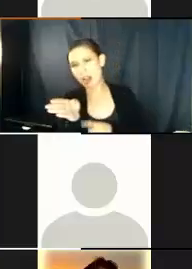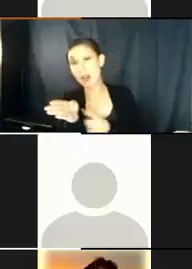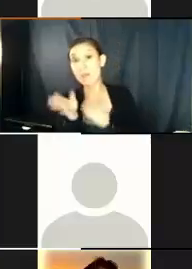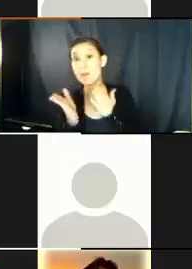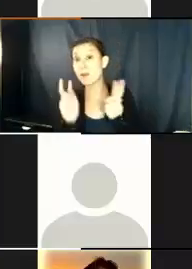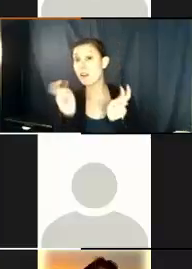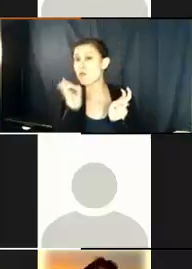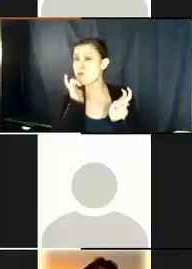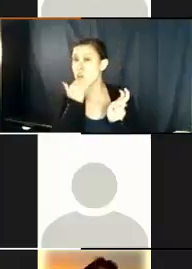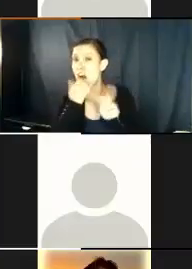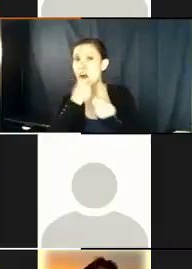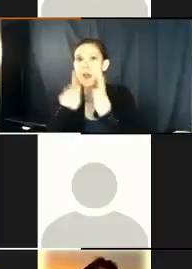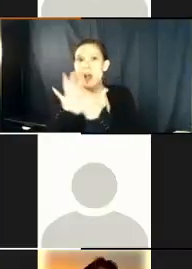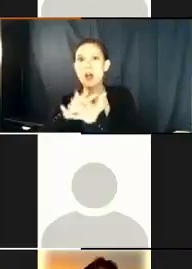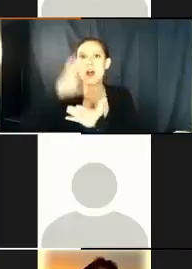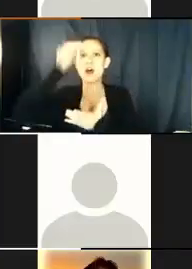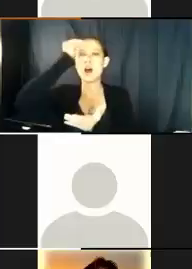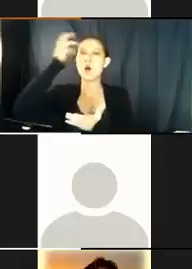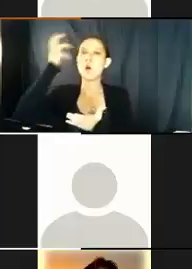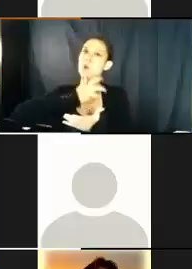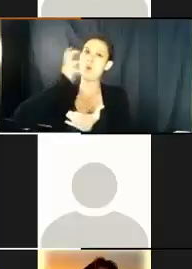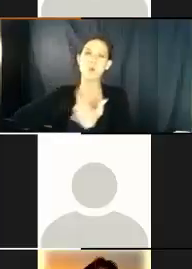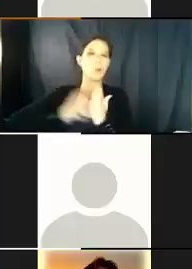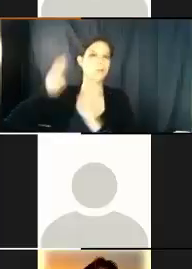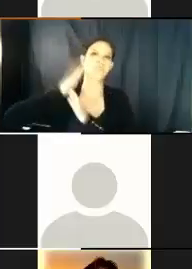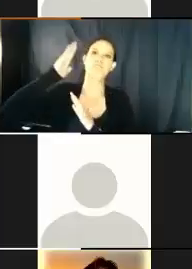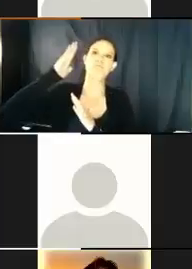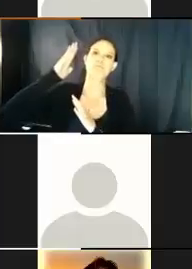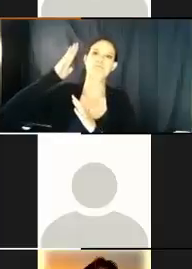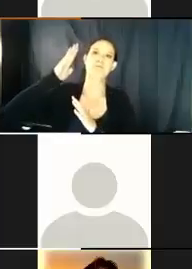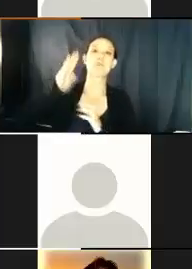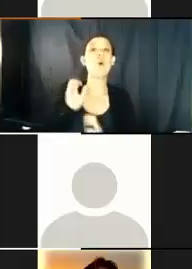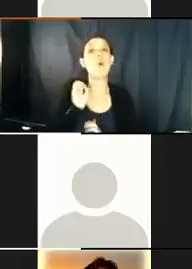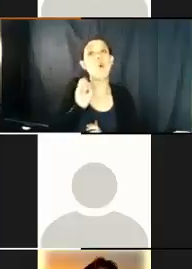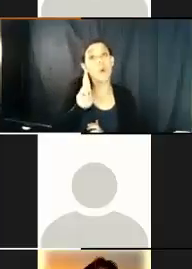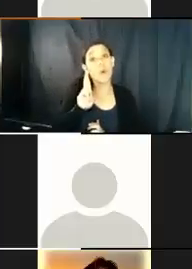learn something more valuable, or it may just be that we need to be the GPS and point them